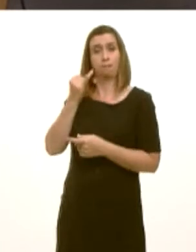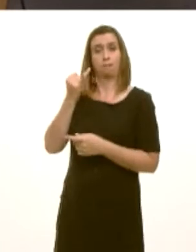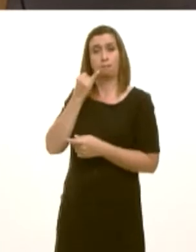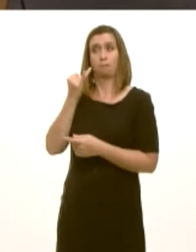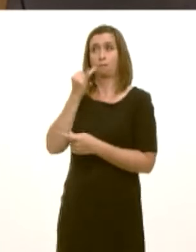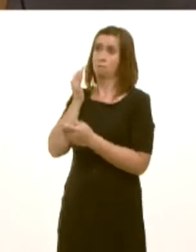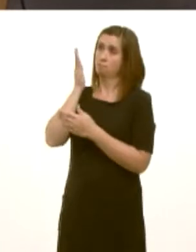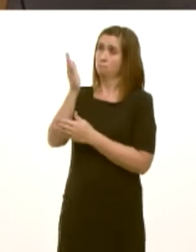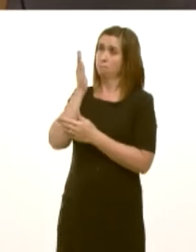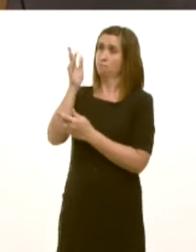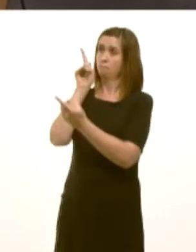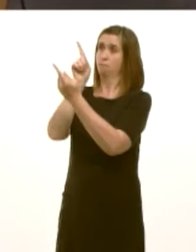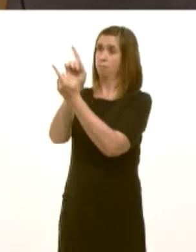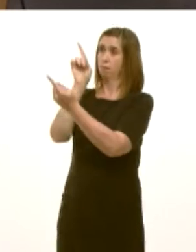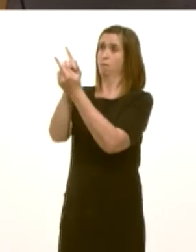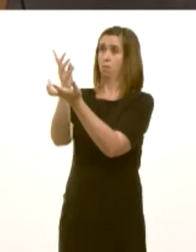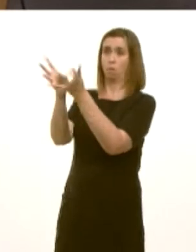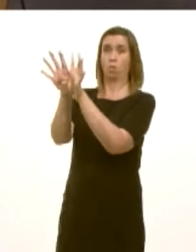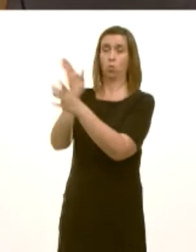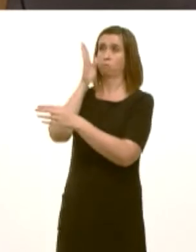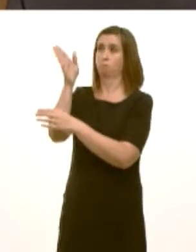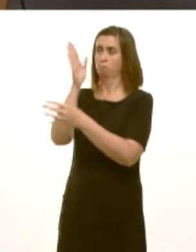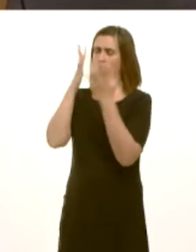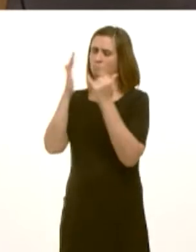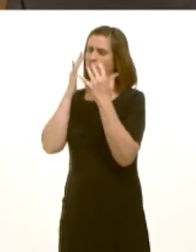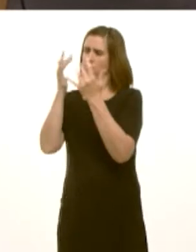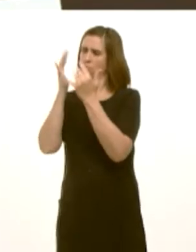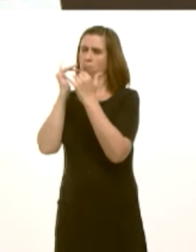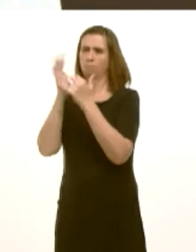He will, of course, continue to monitor the situation very closely.